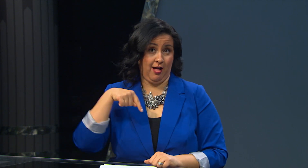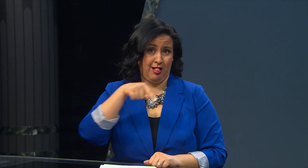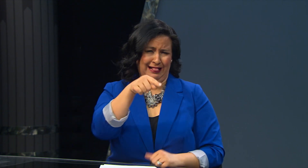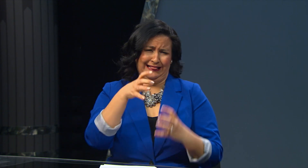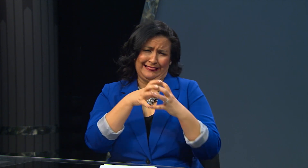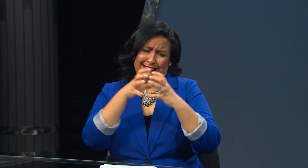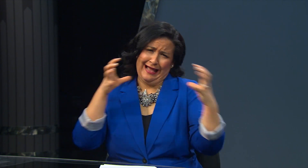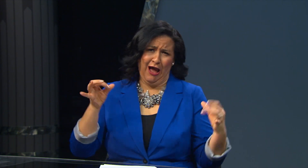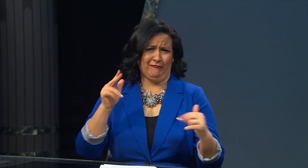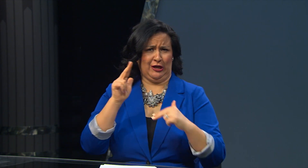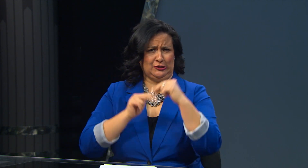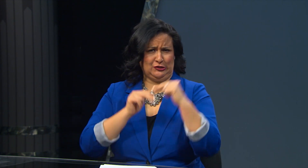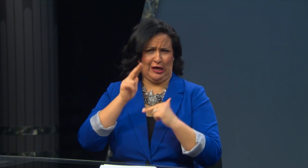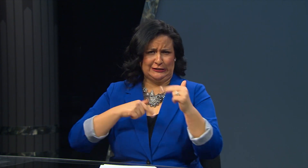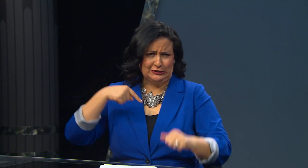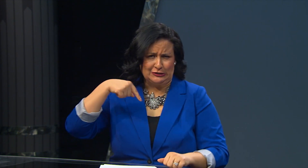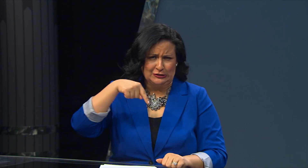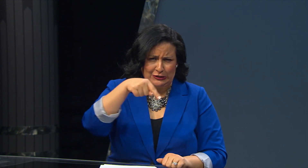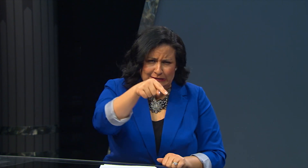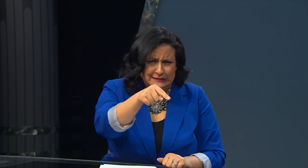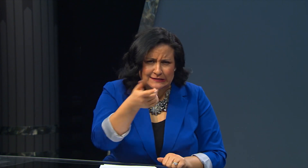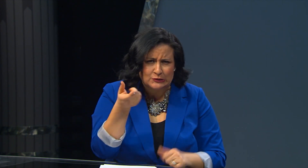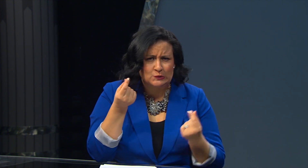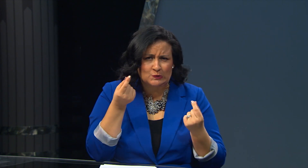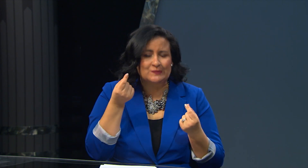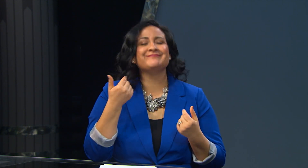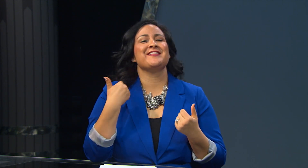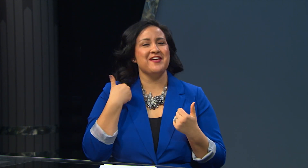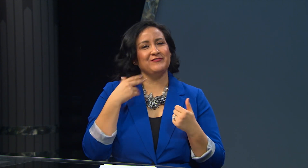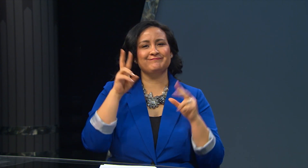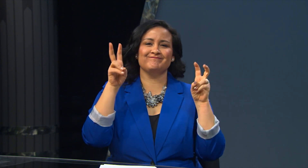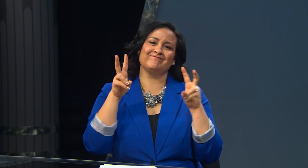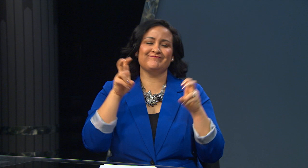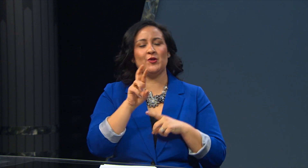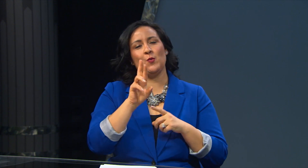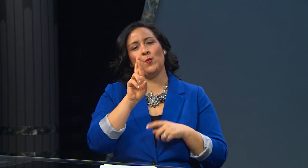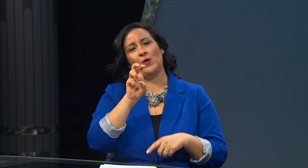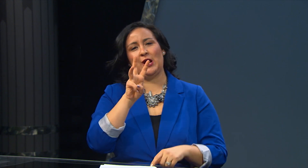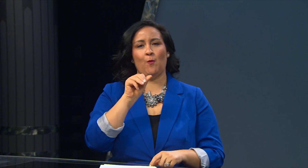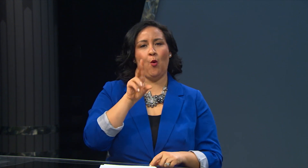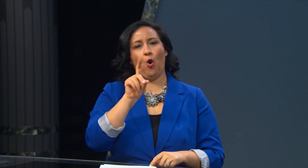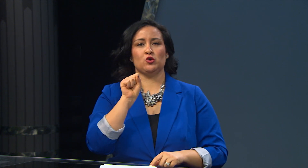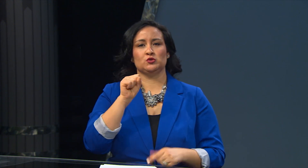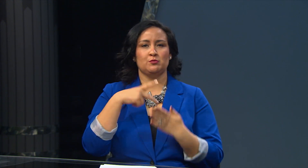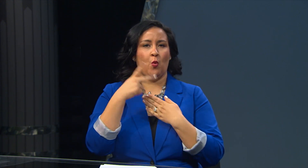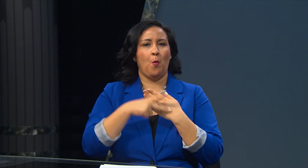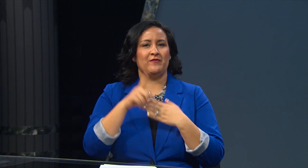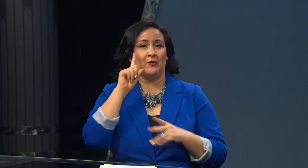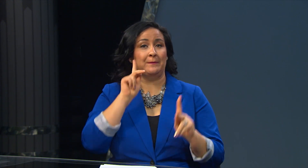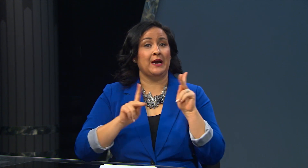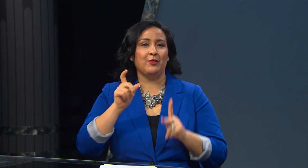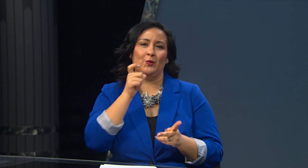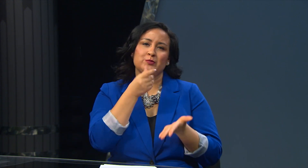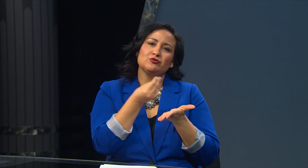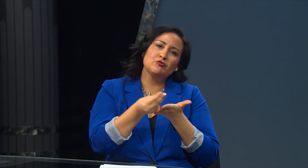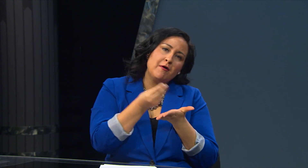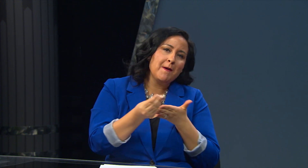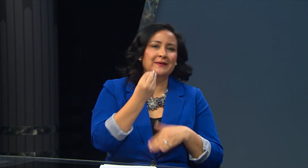FROM THE LIGHT RAIL EXPANSION. THE PROGRAM WILL CONTINUE THRU THE END OF 2015, WHEN THE LIGHT RAIL IS EXPECTED TO BE FINISHED.